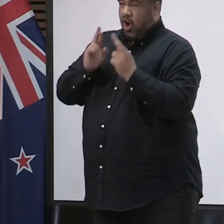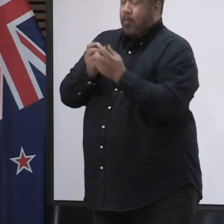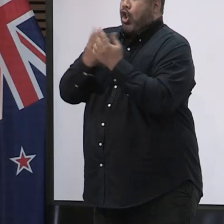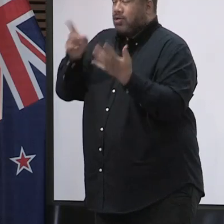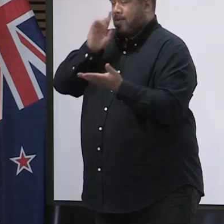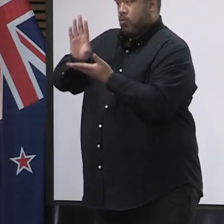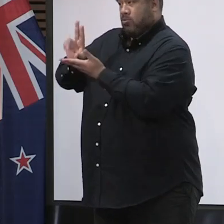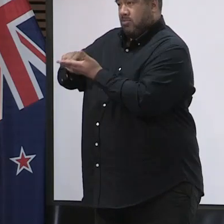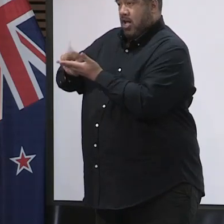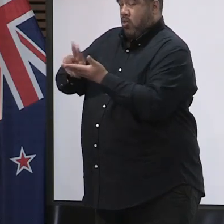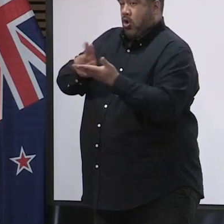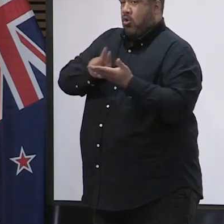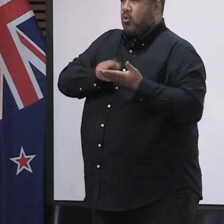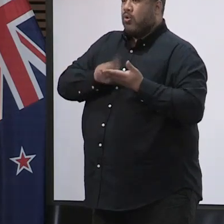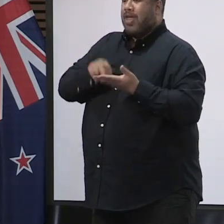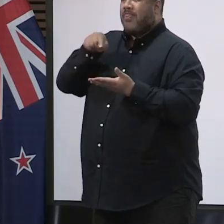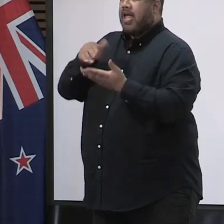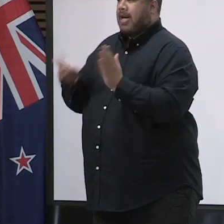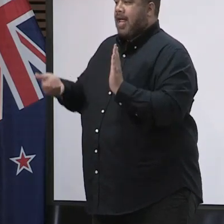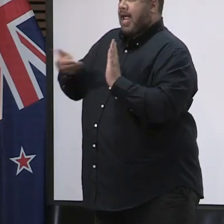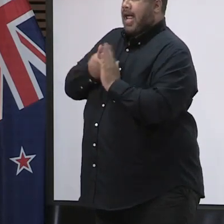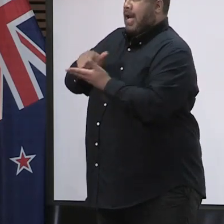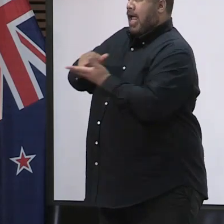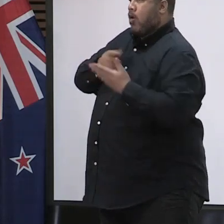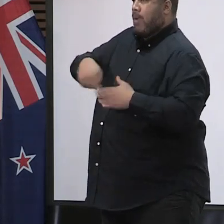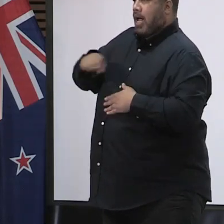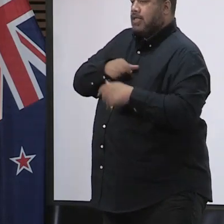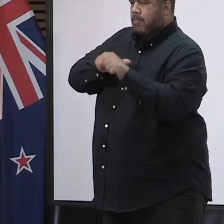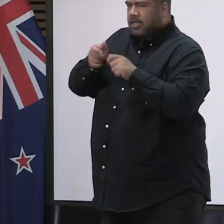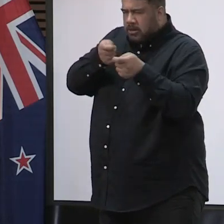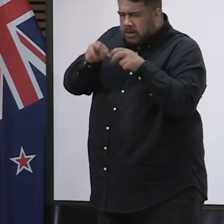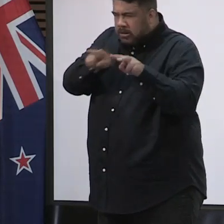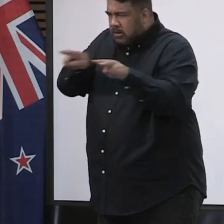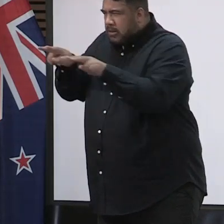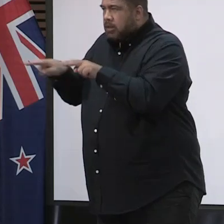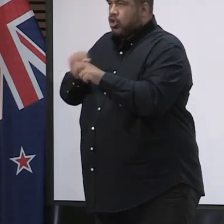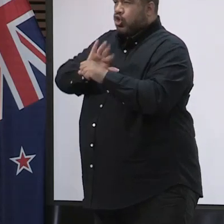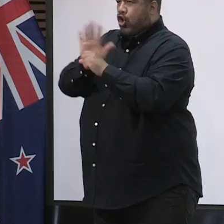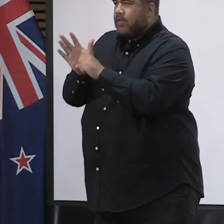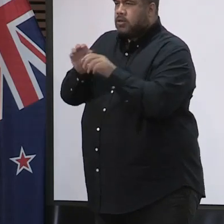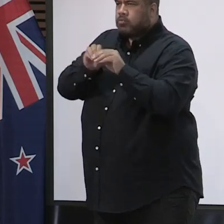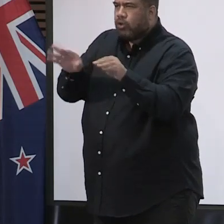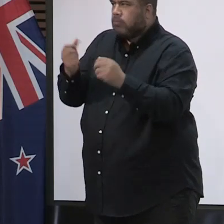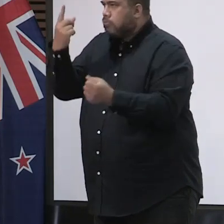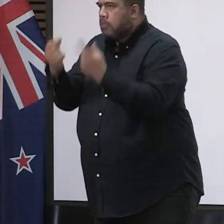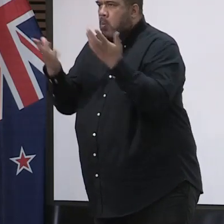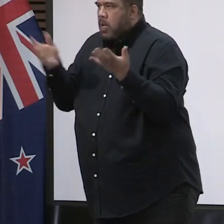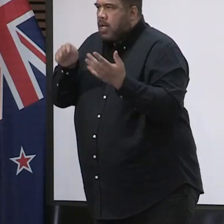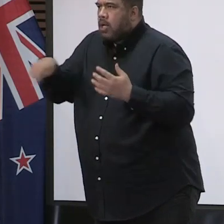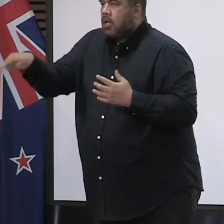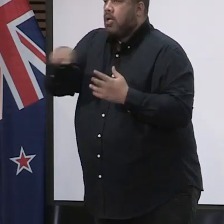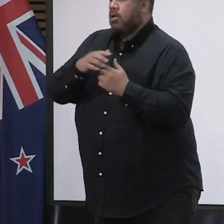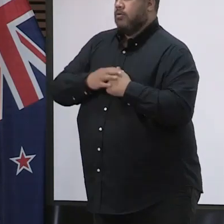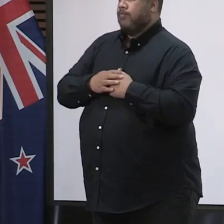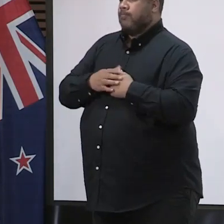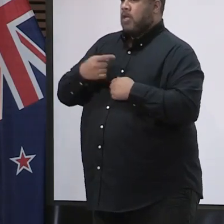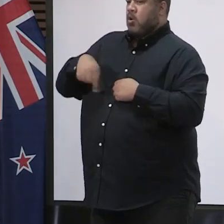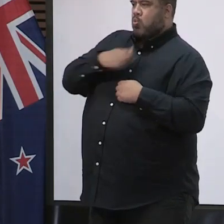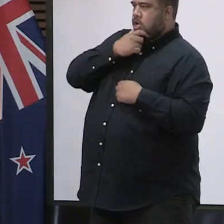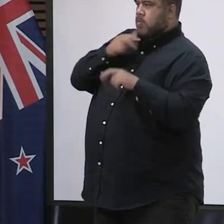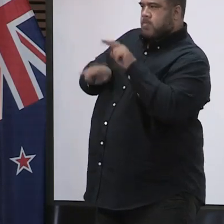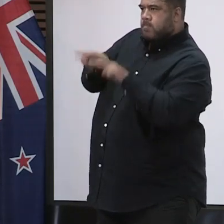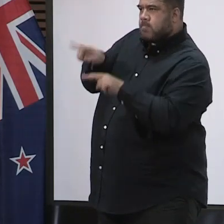download the app. It makes it